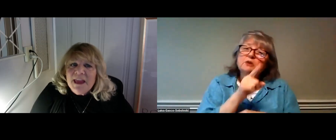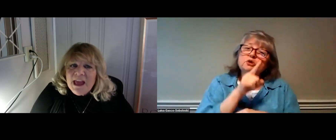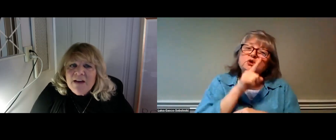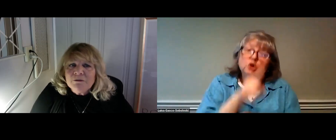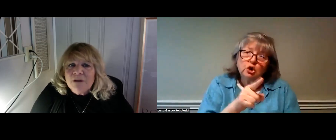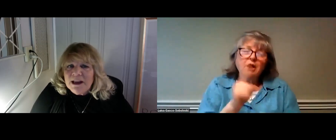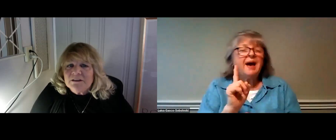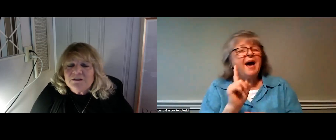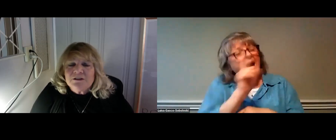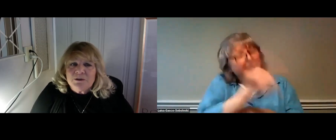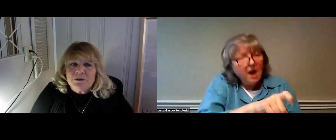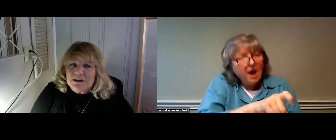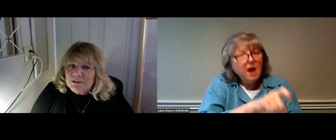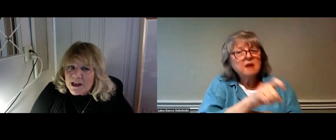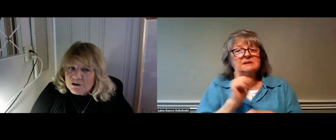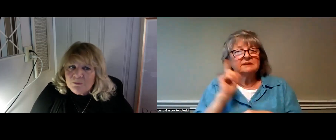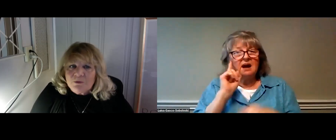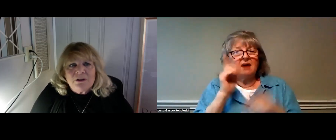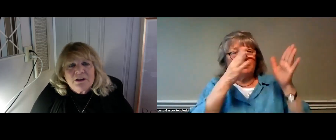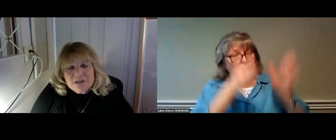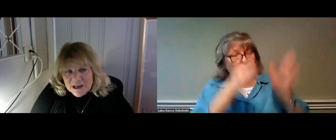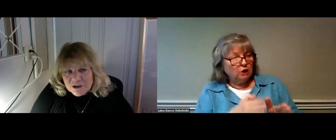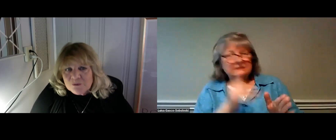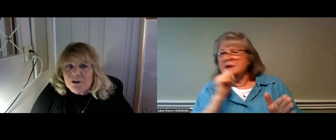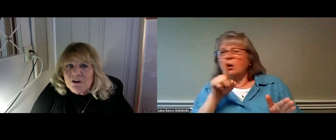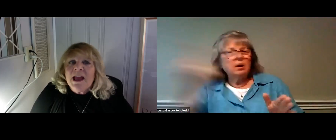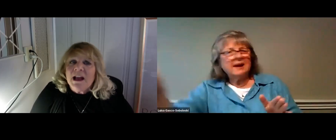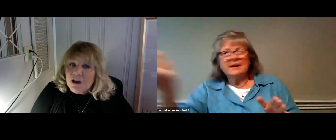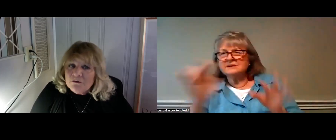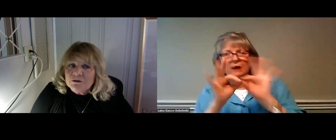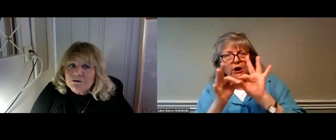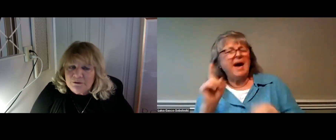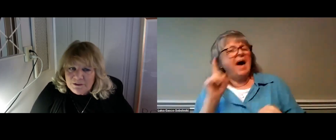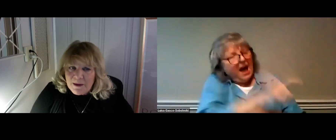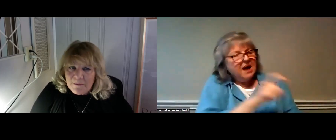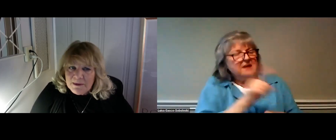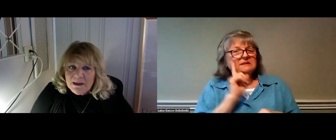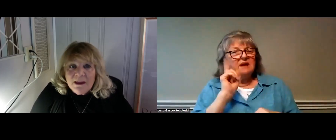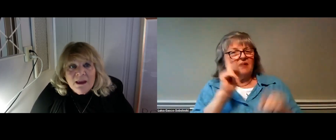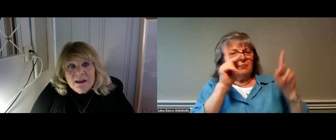They have a right to do what's ever natural, natural and comfortable for them.